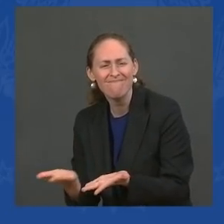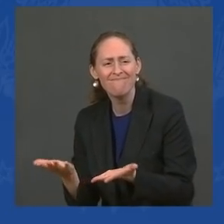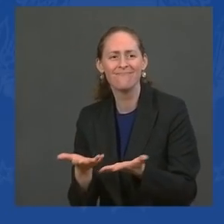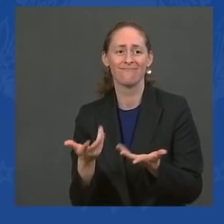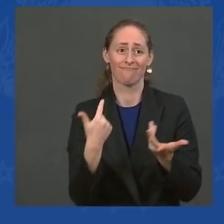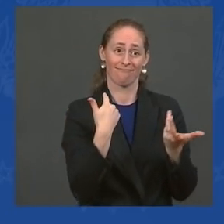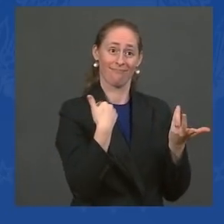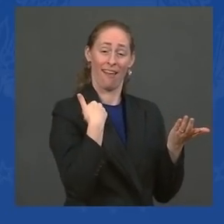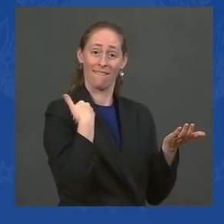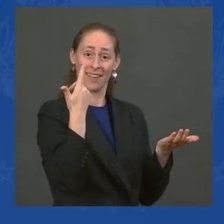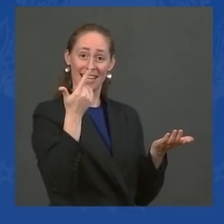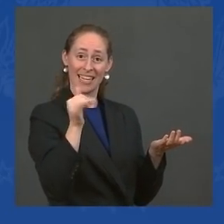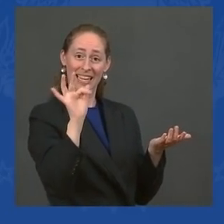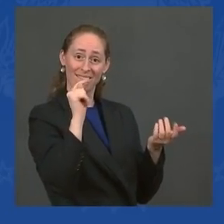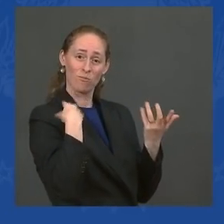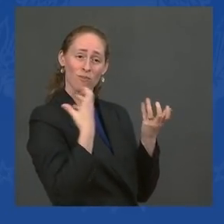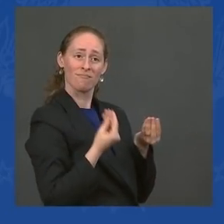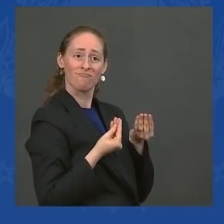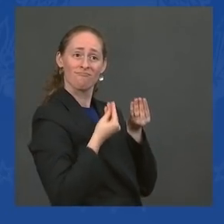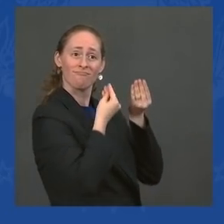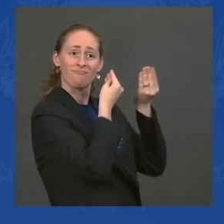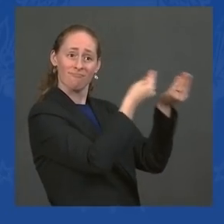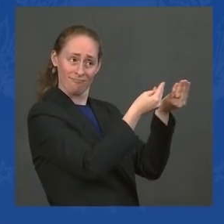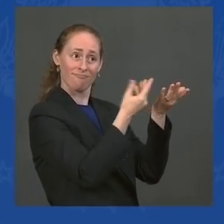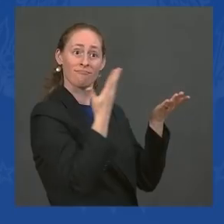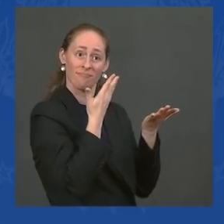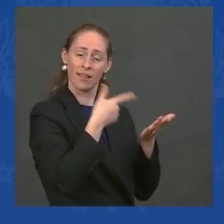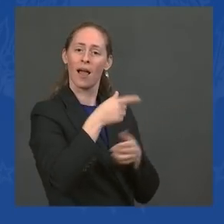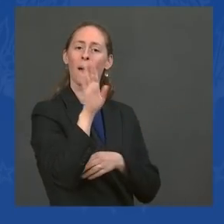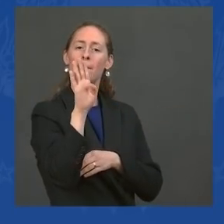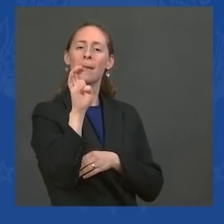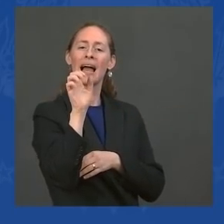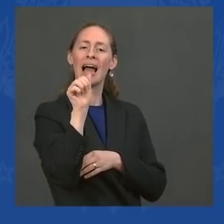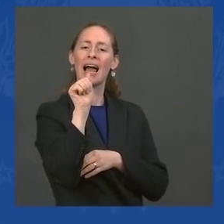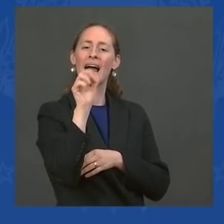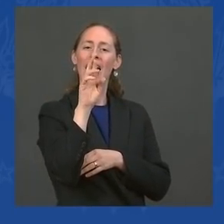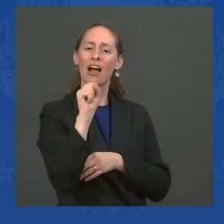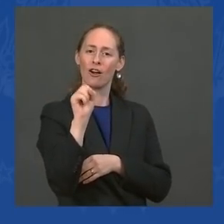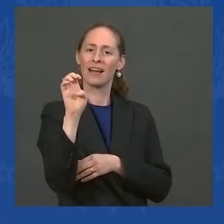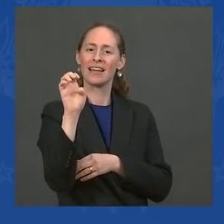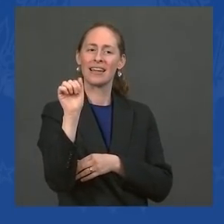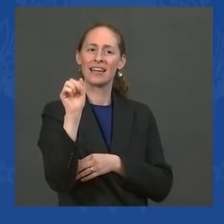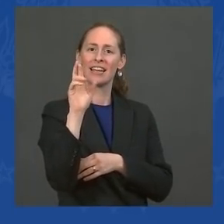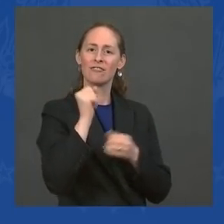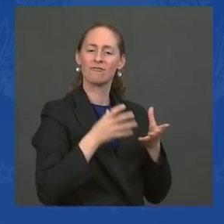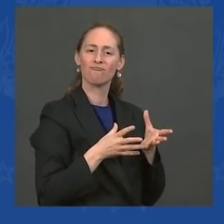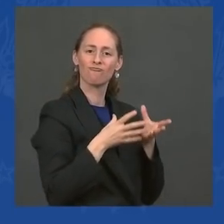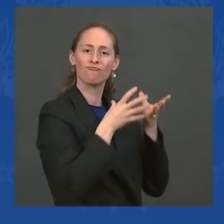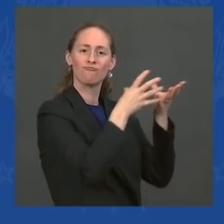I want to give you some bears ears." And I looked at her. And she gave me this little set of bears ears.